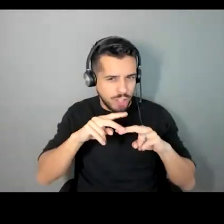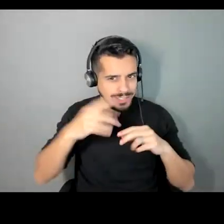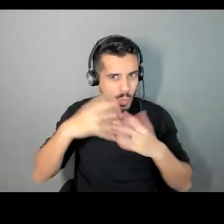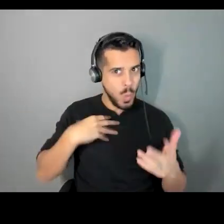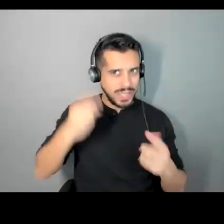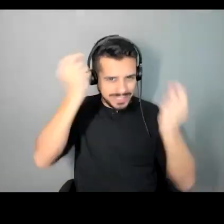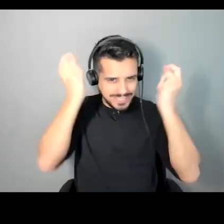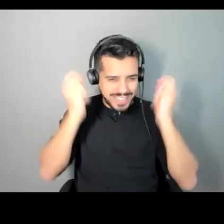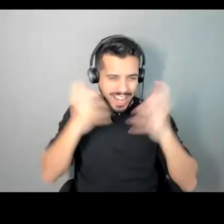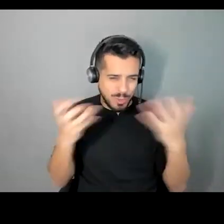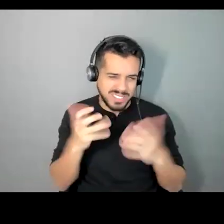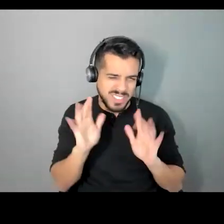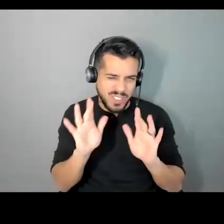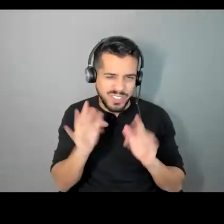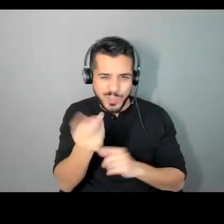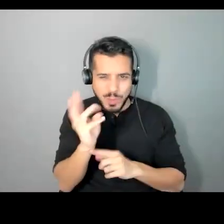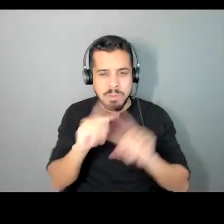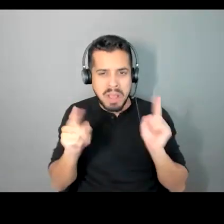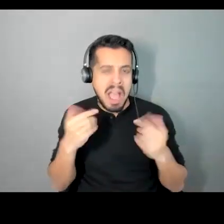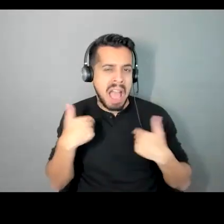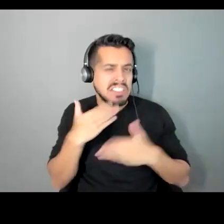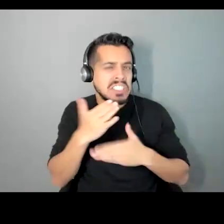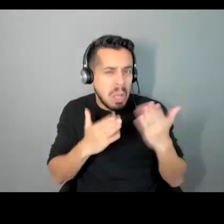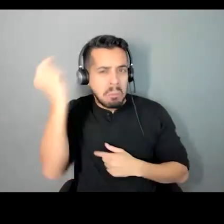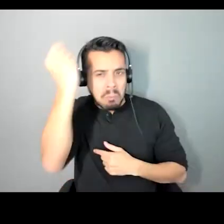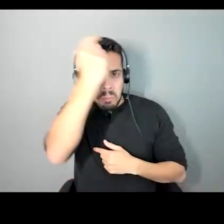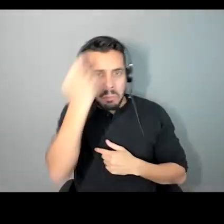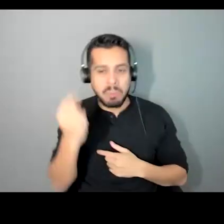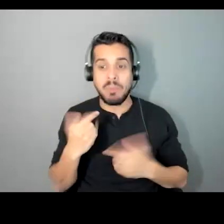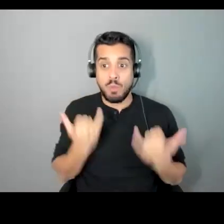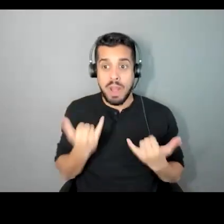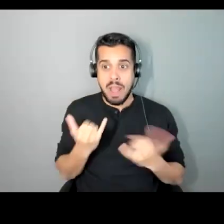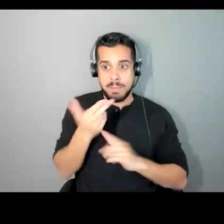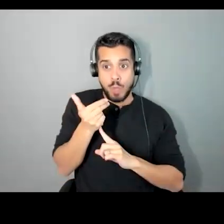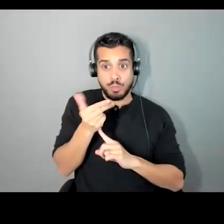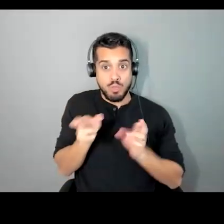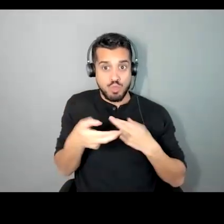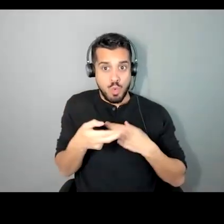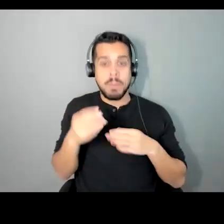and, uh... let's see here. I am currently in a hotel room in Atlanta, Georgia.